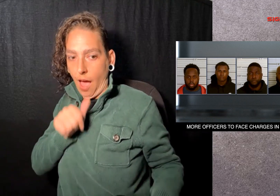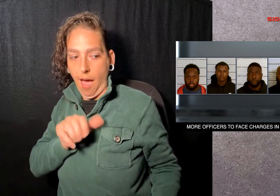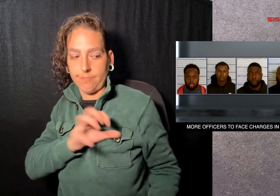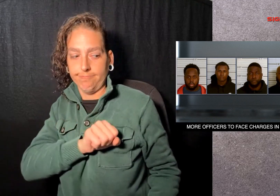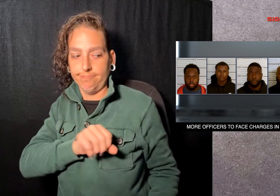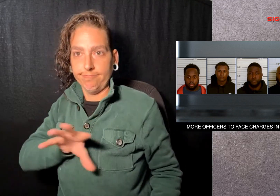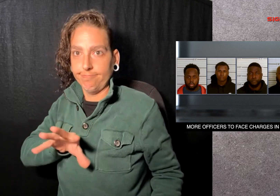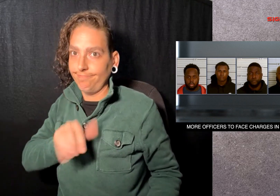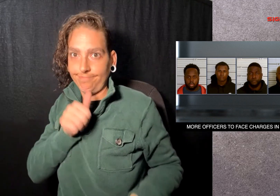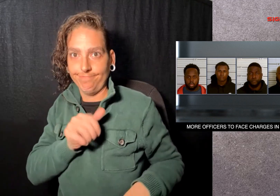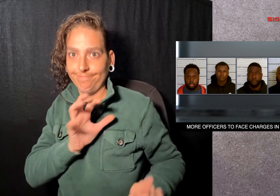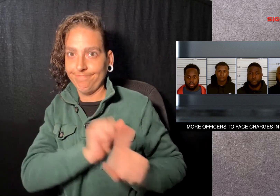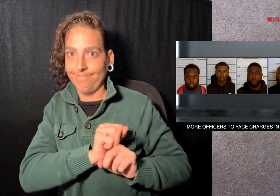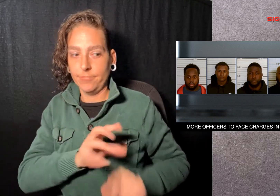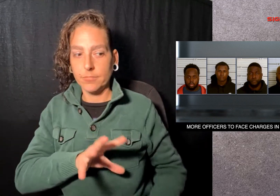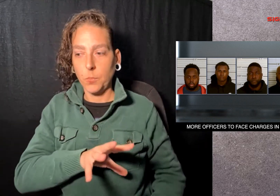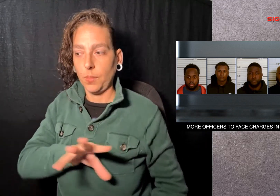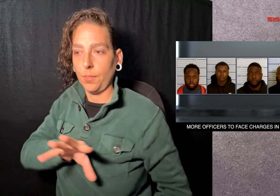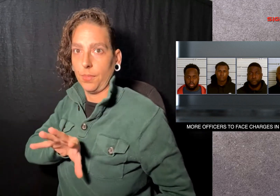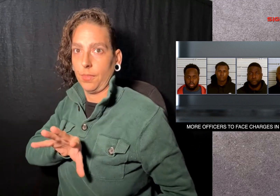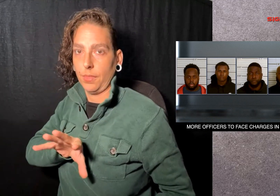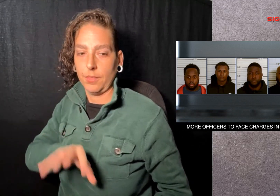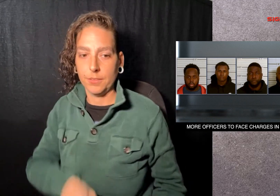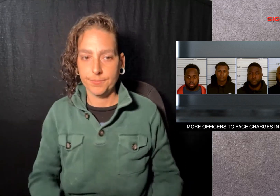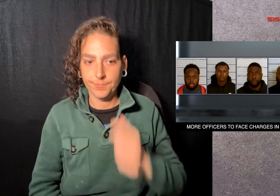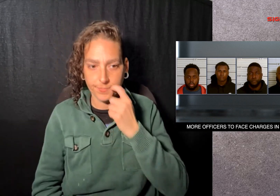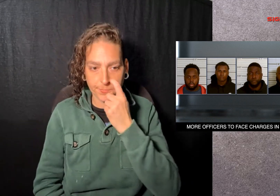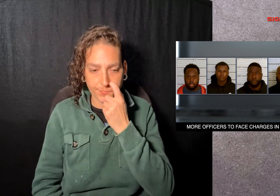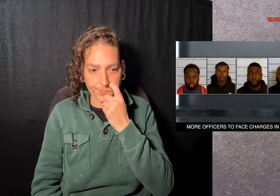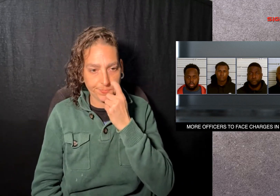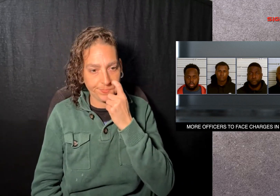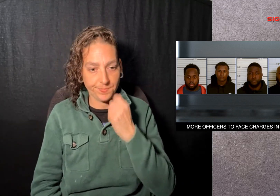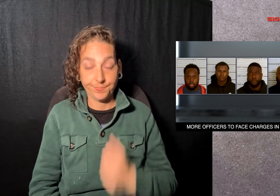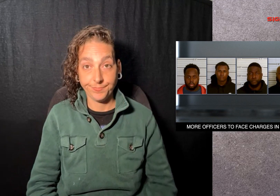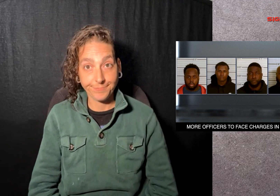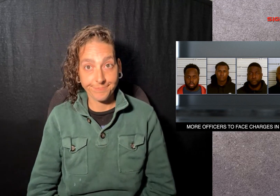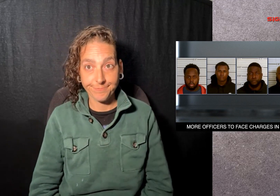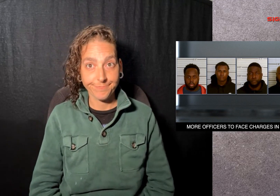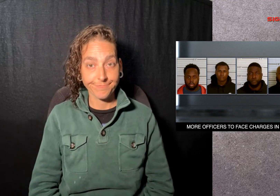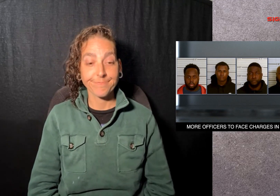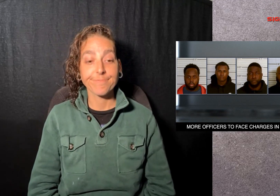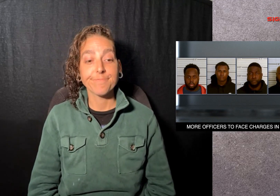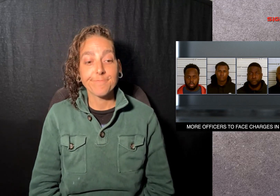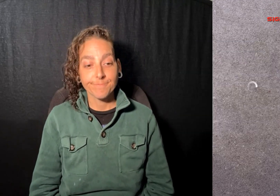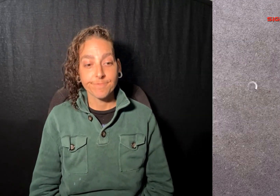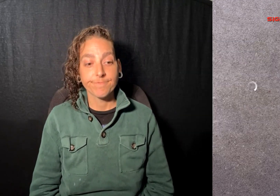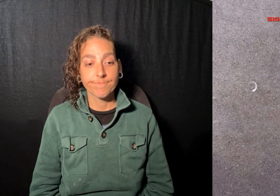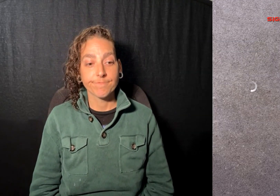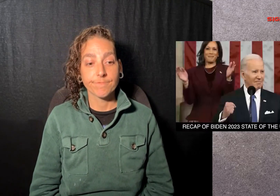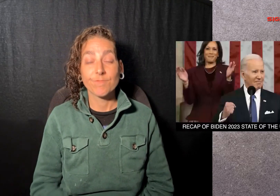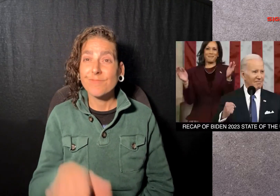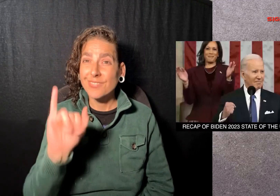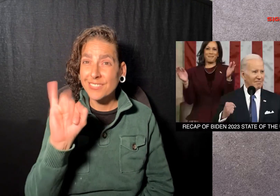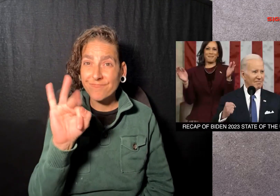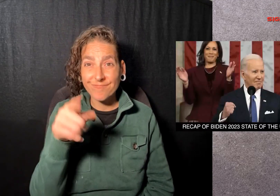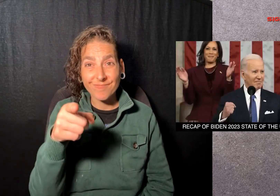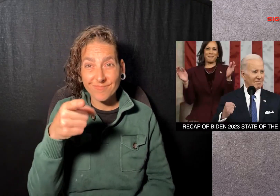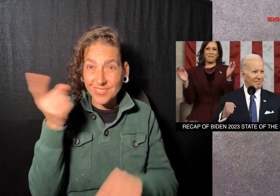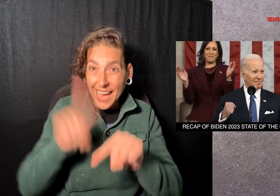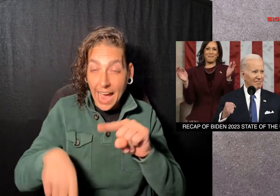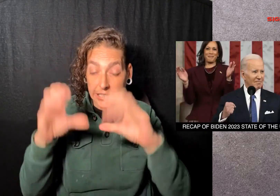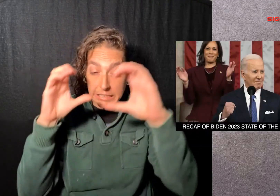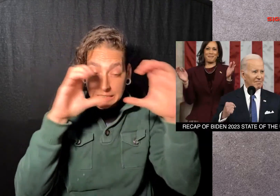recorded if you could not stay up Tuesday night to